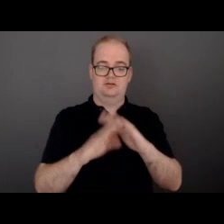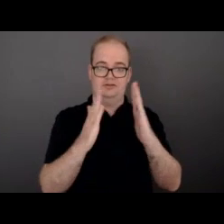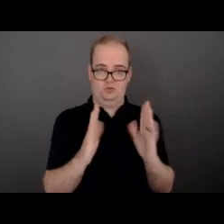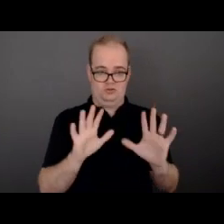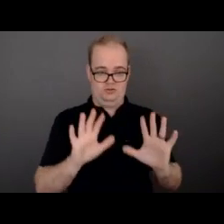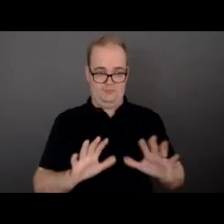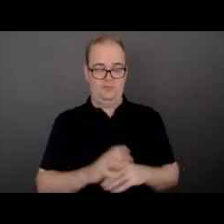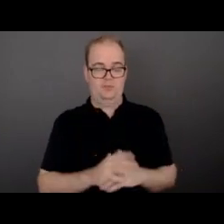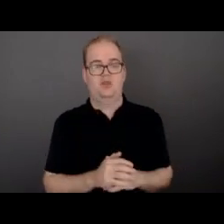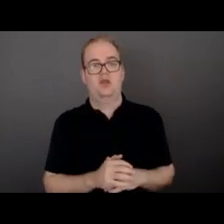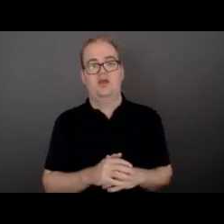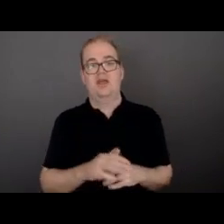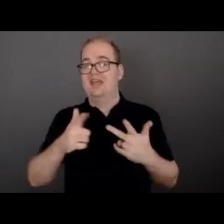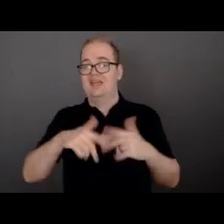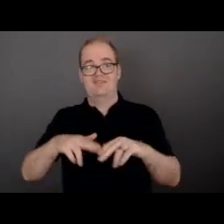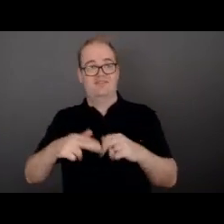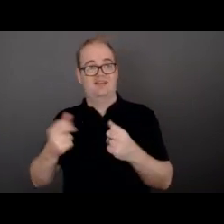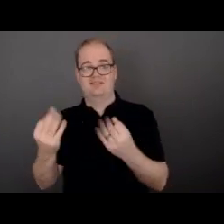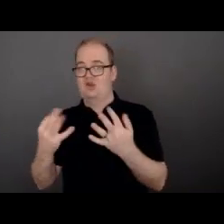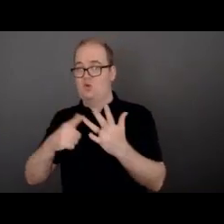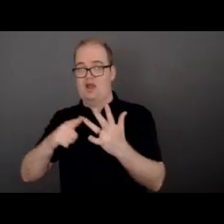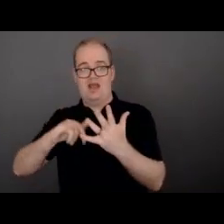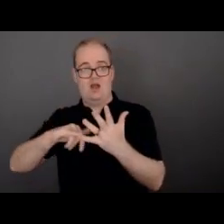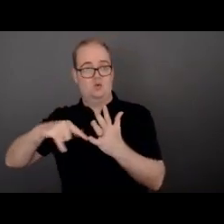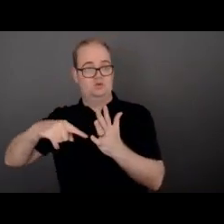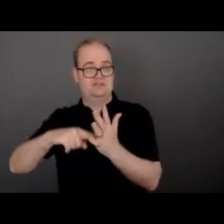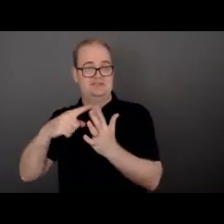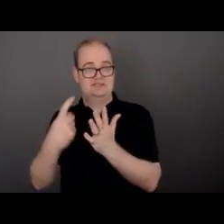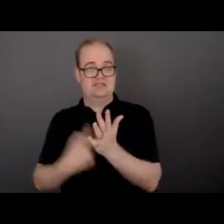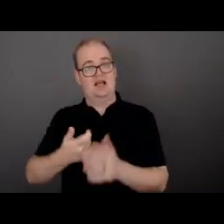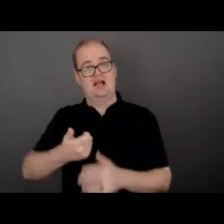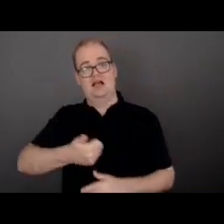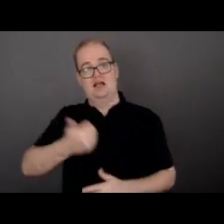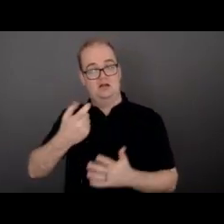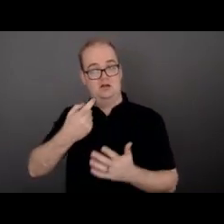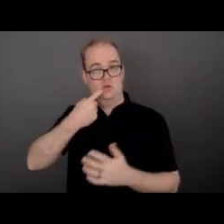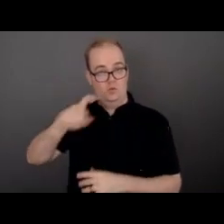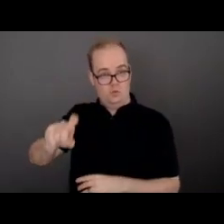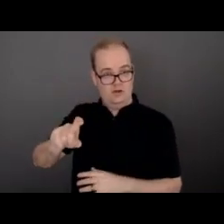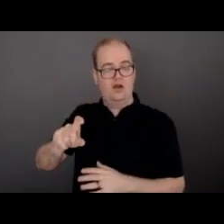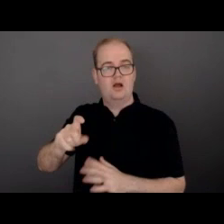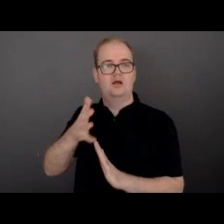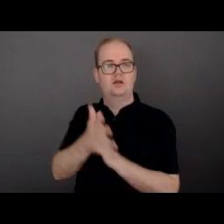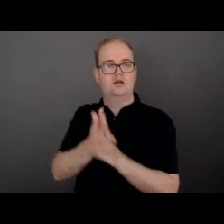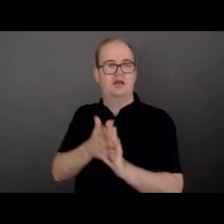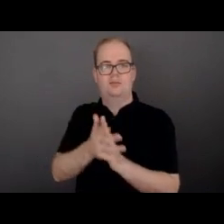an ouster order in place there is no rule about who stays/who leaves.